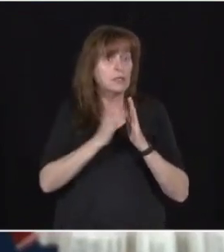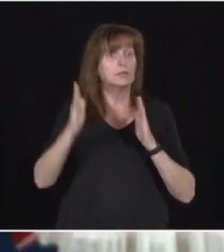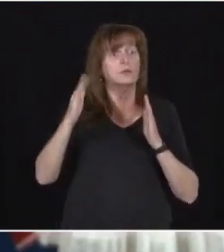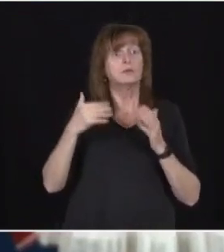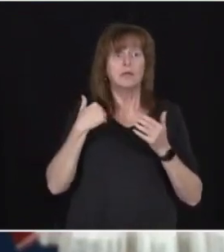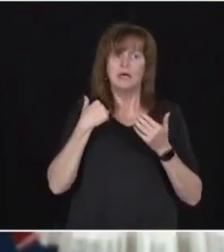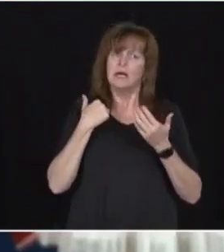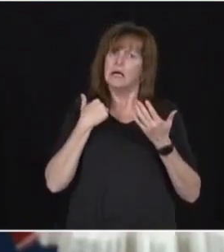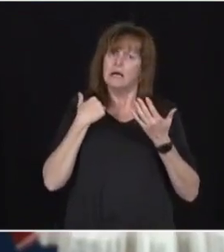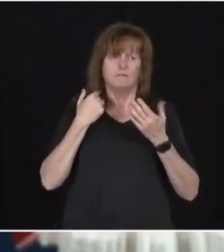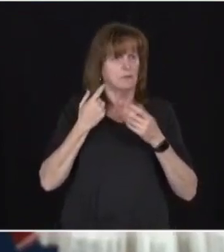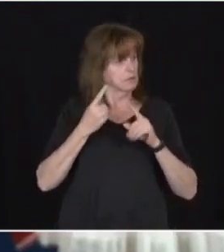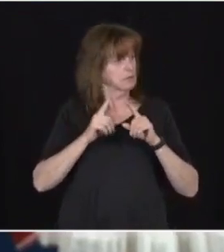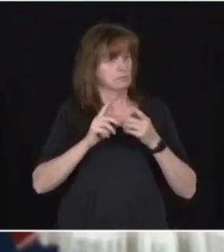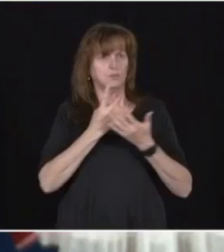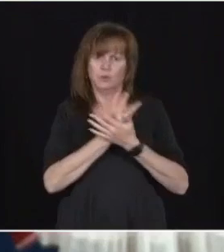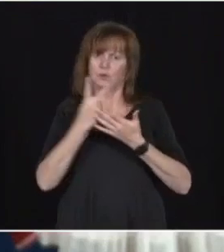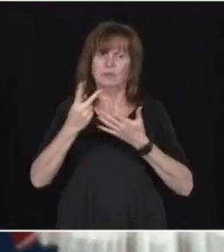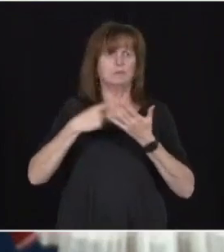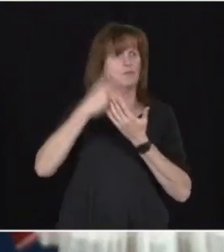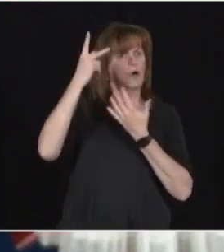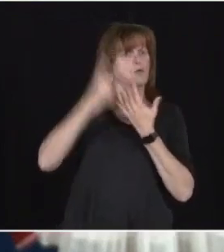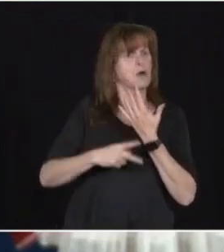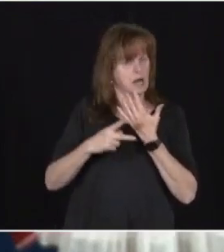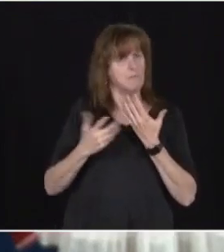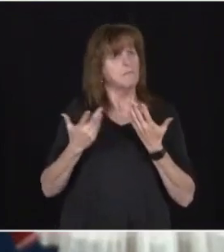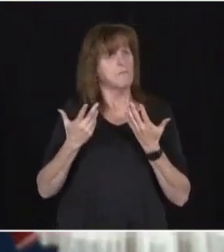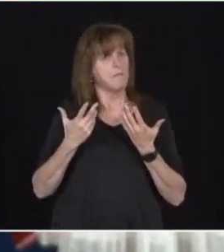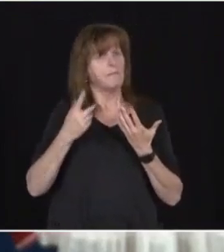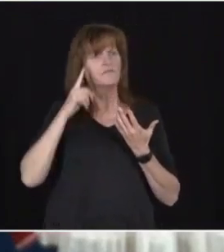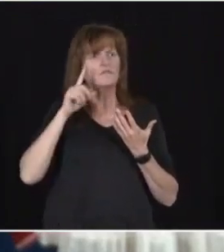that will also be extended to kids with special education mental